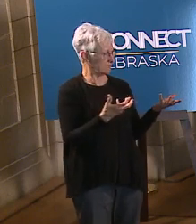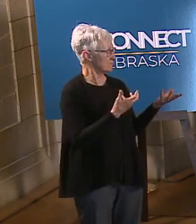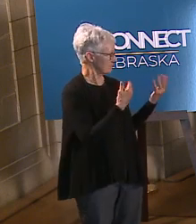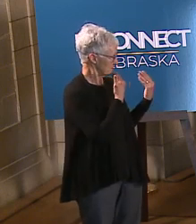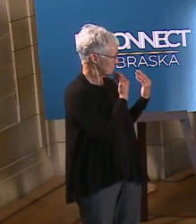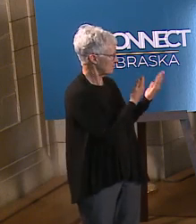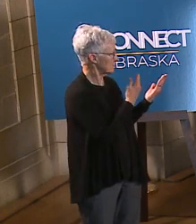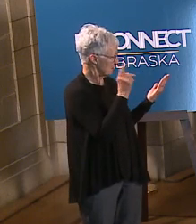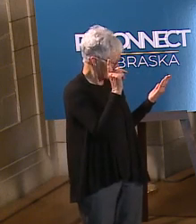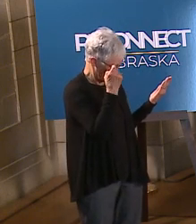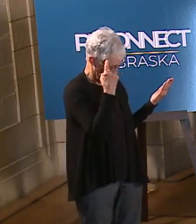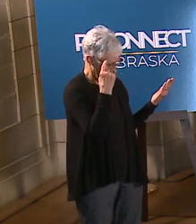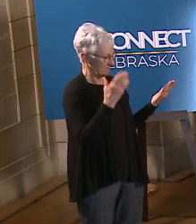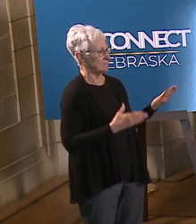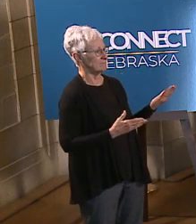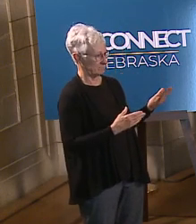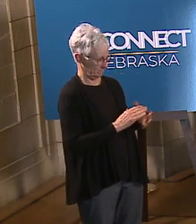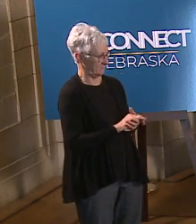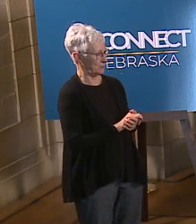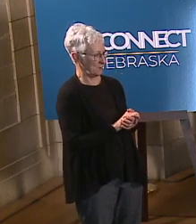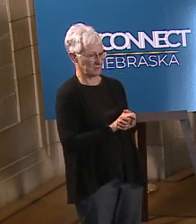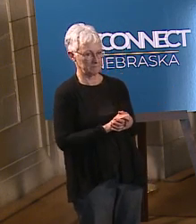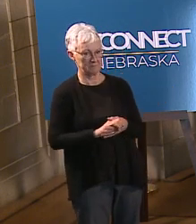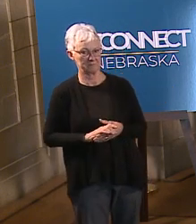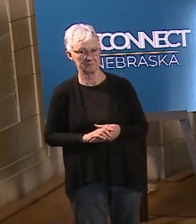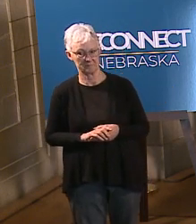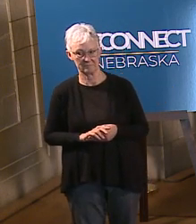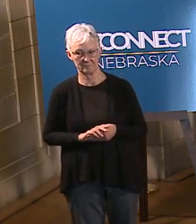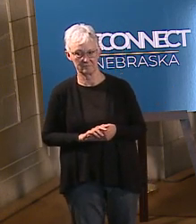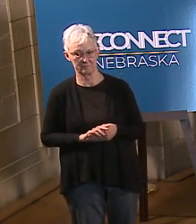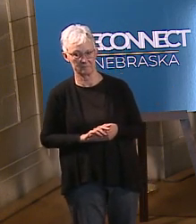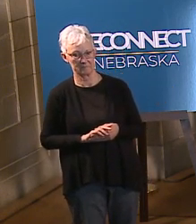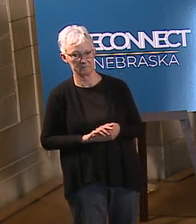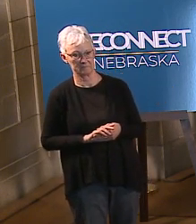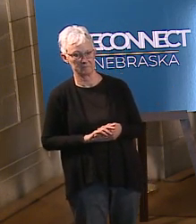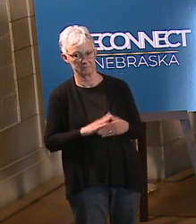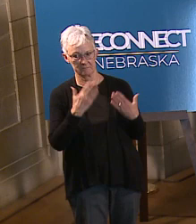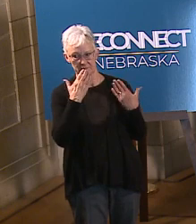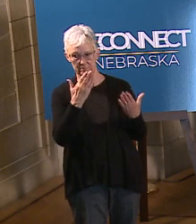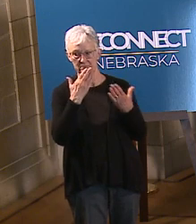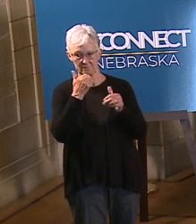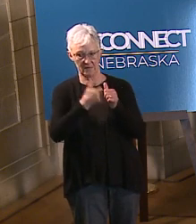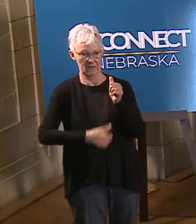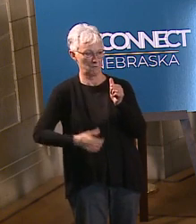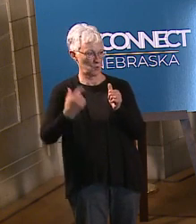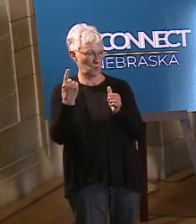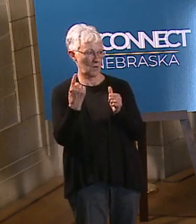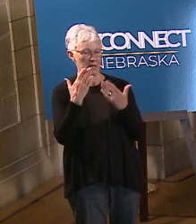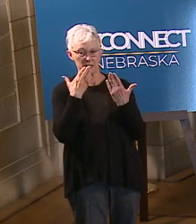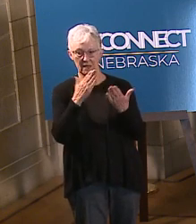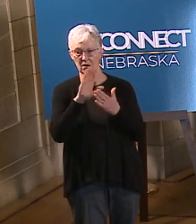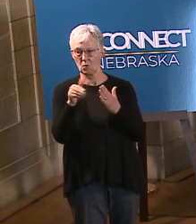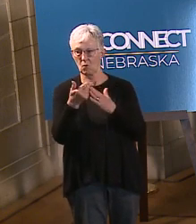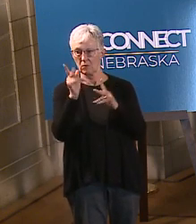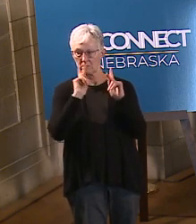OF JULY. ALL RIGHT, ANY OTHER QUESTIONS? THANKS VERY MUCH.